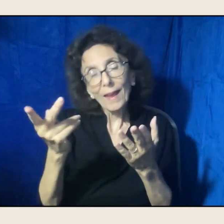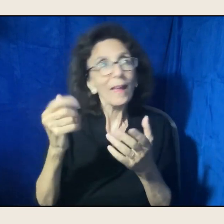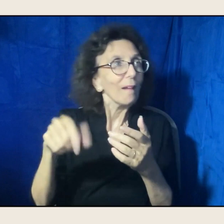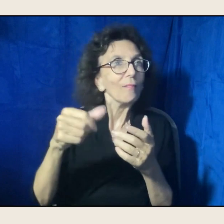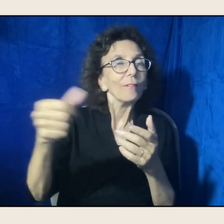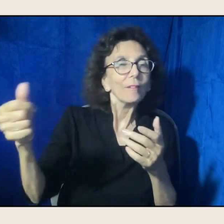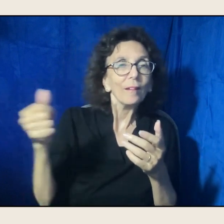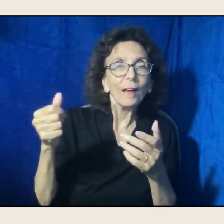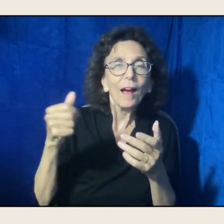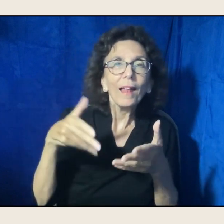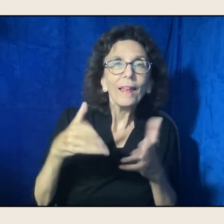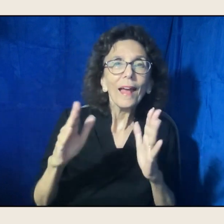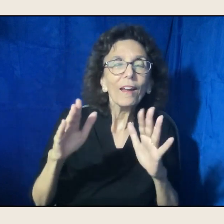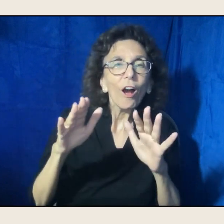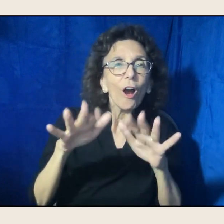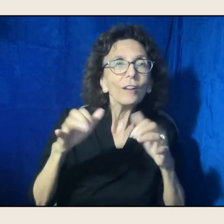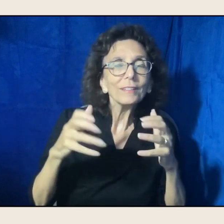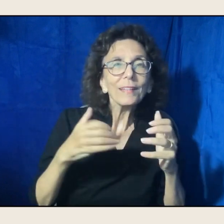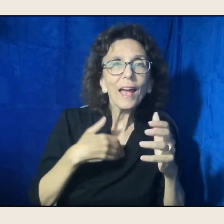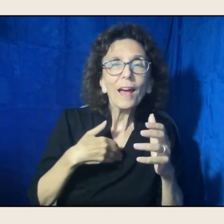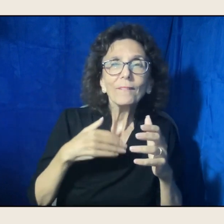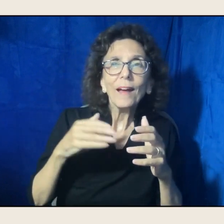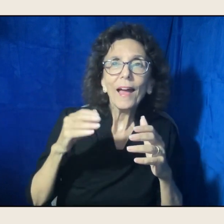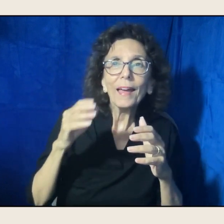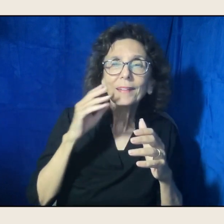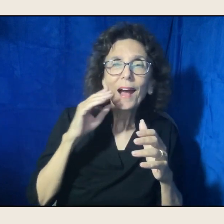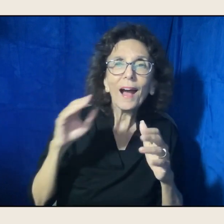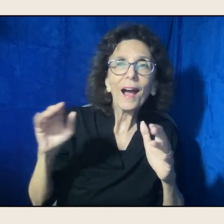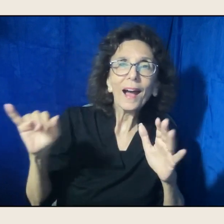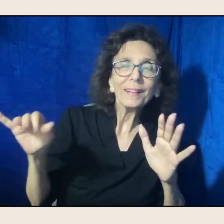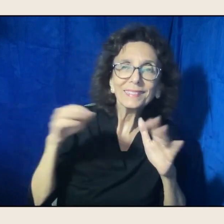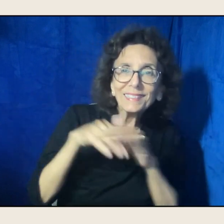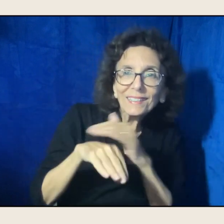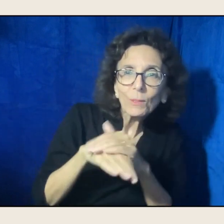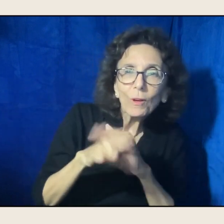and identifiable connection to global heating,